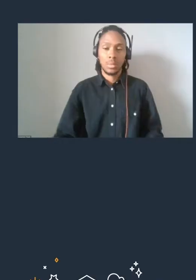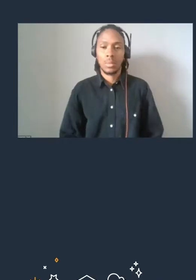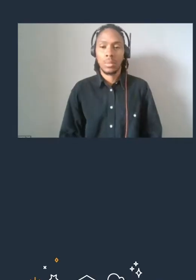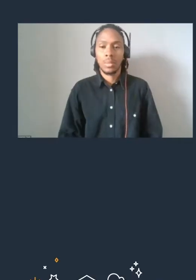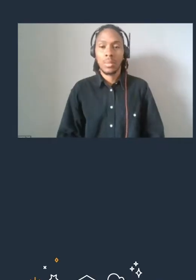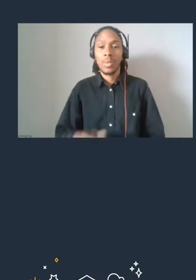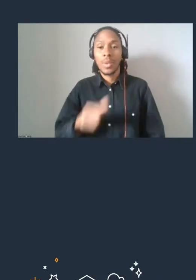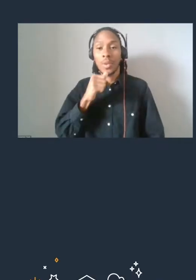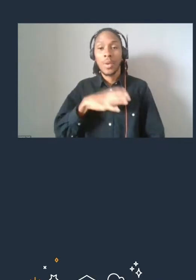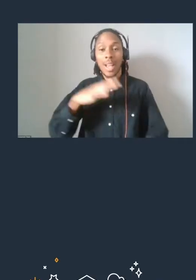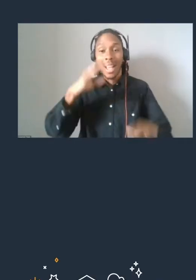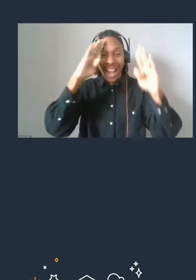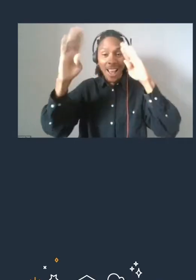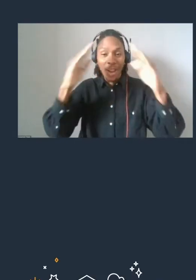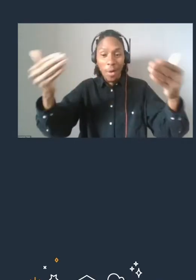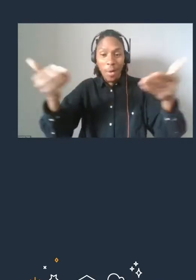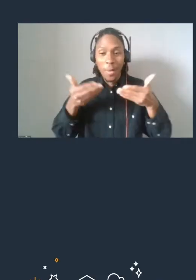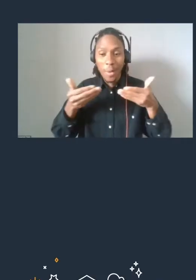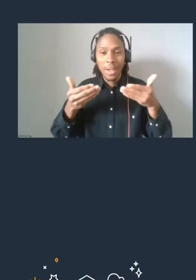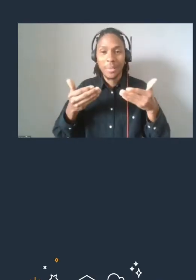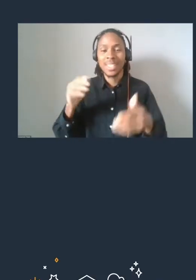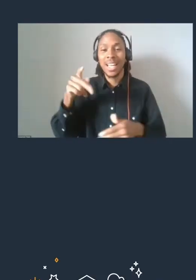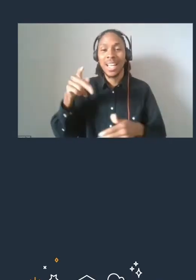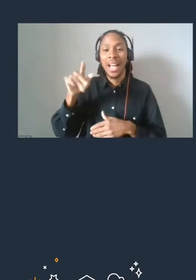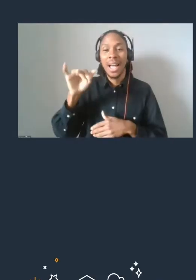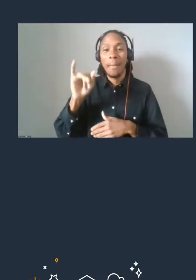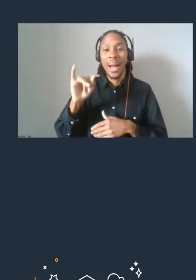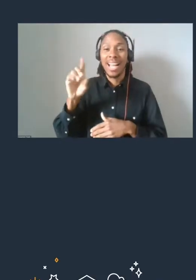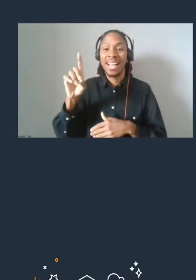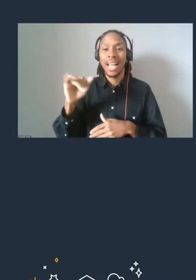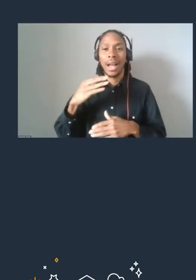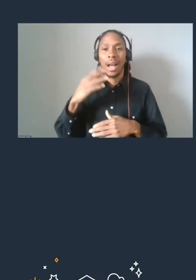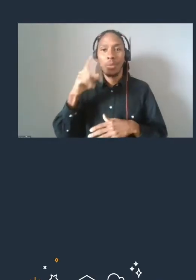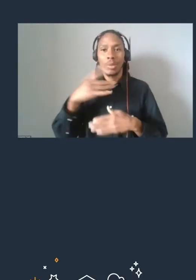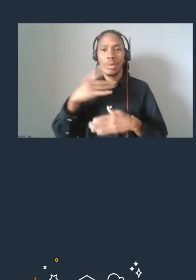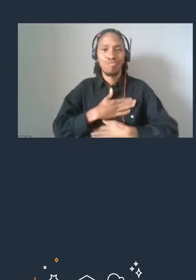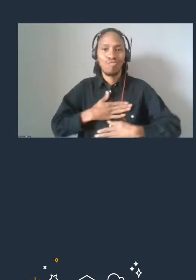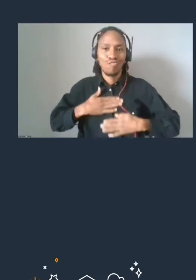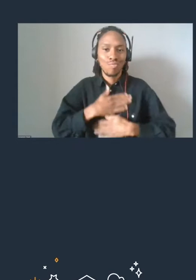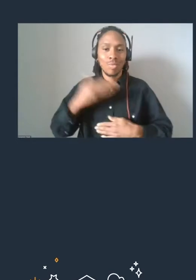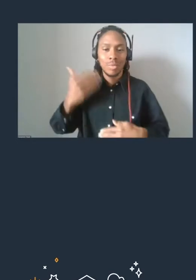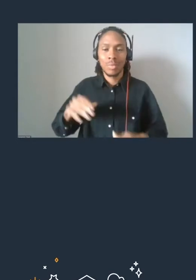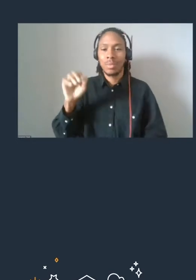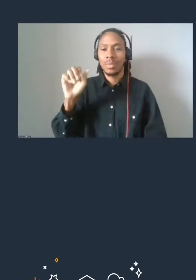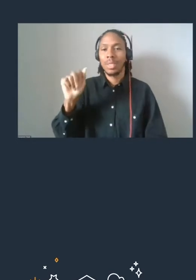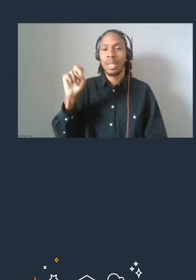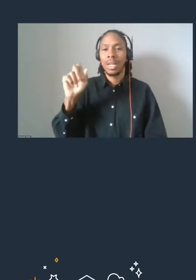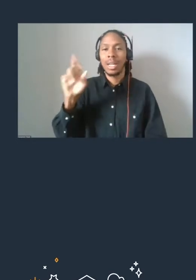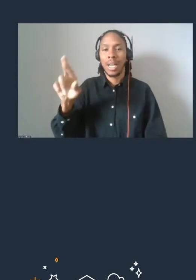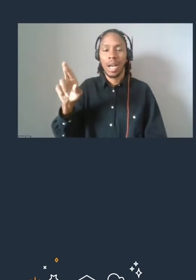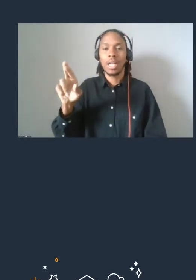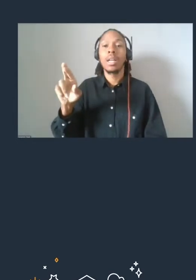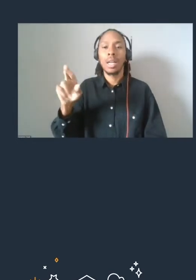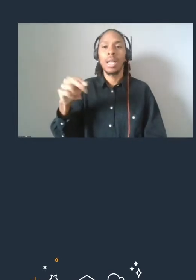Welcome, everyone, to Pi Day. I hope you're all having a great time. My name is Anar Anand, and I'm a senior product manager here